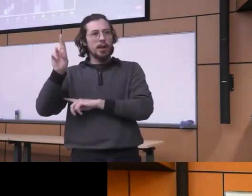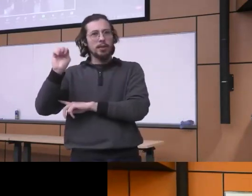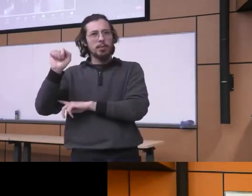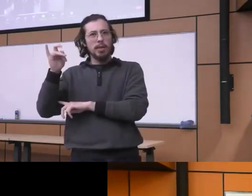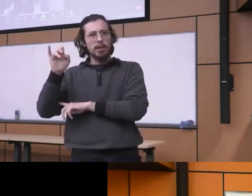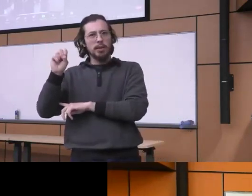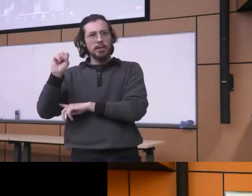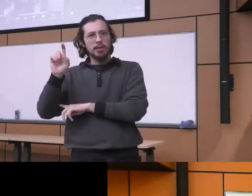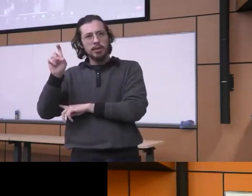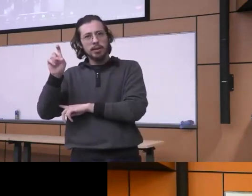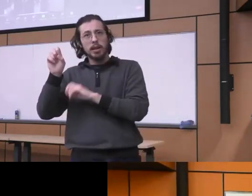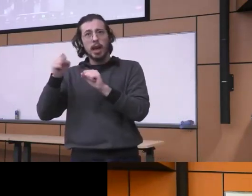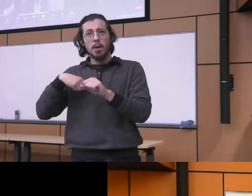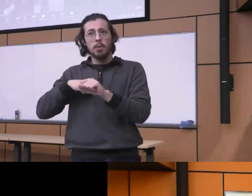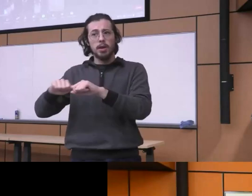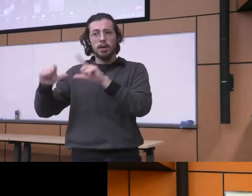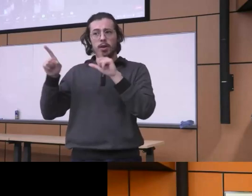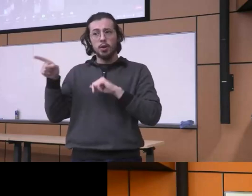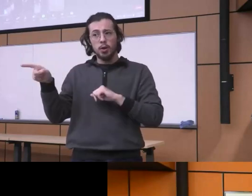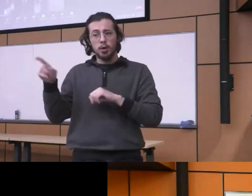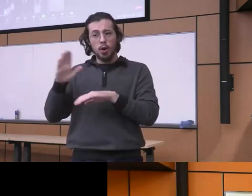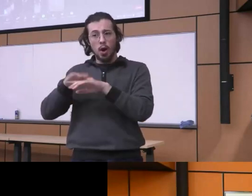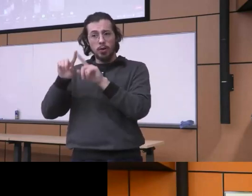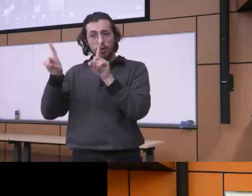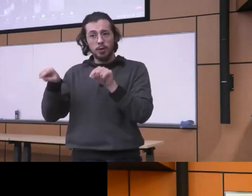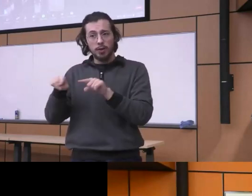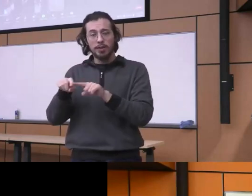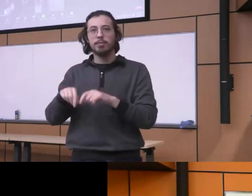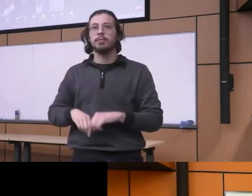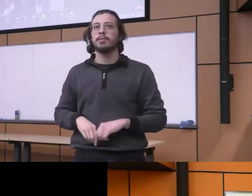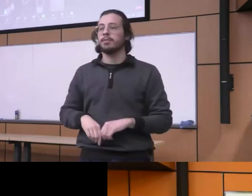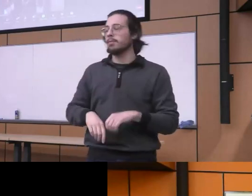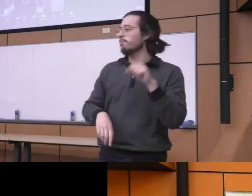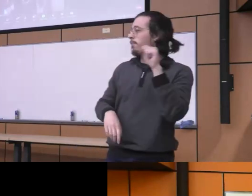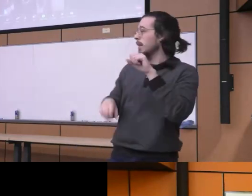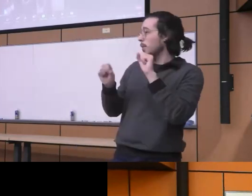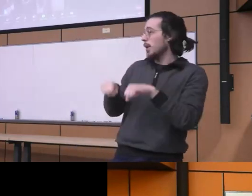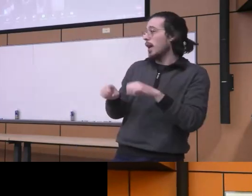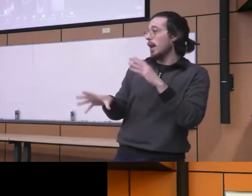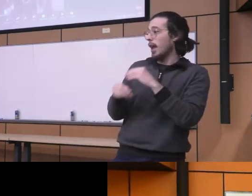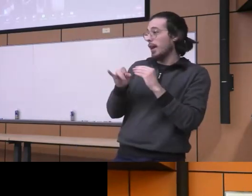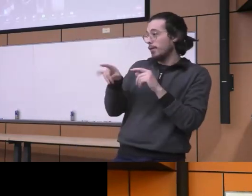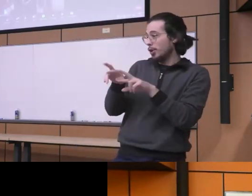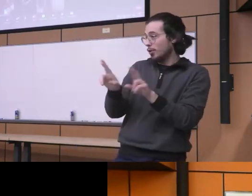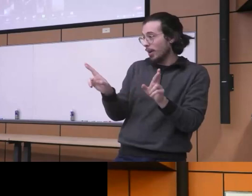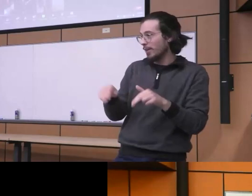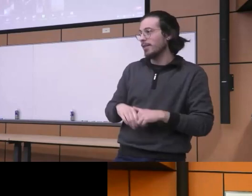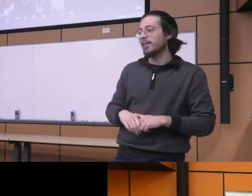uh